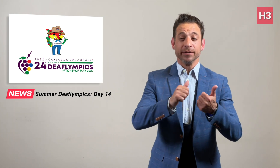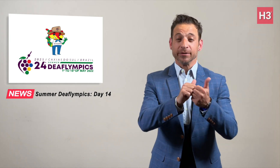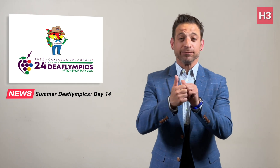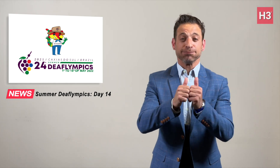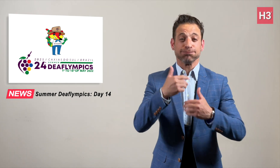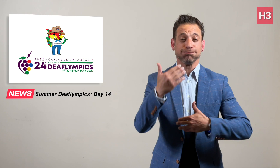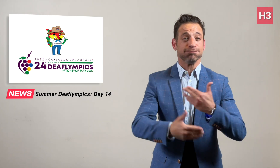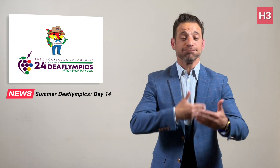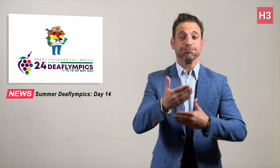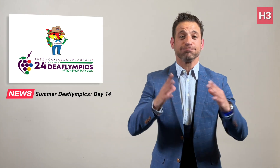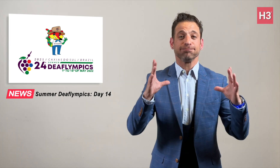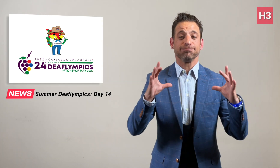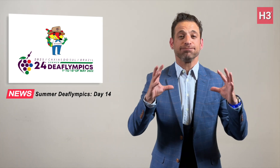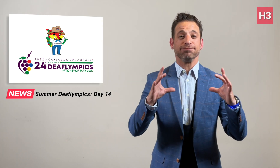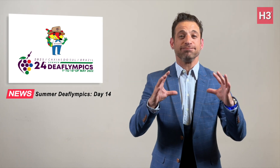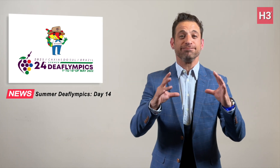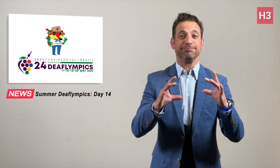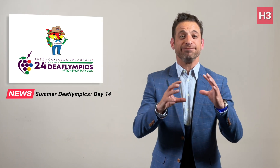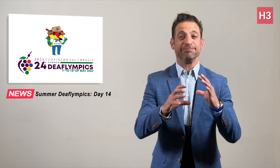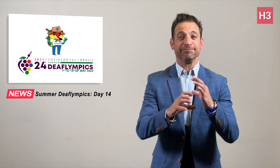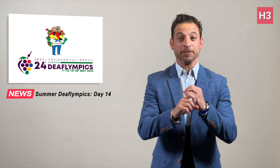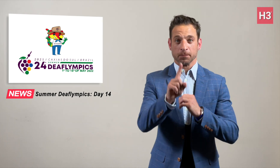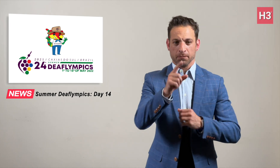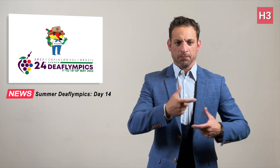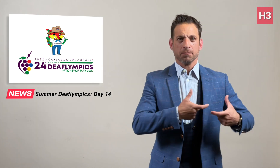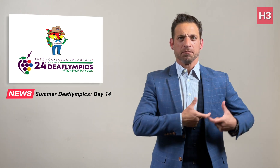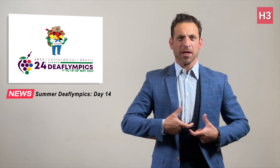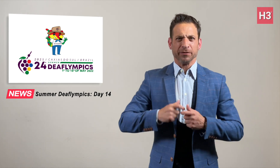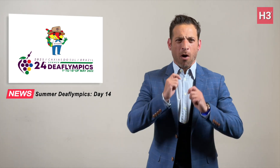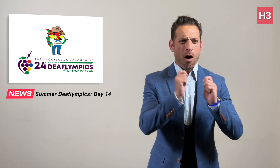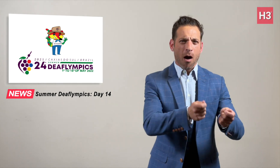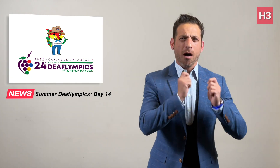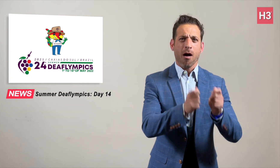competition remaining,